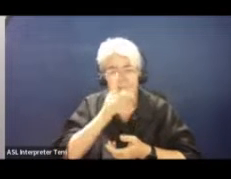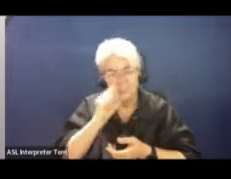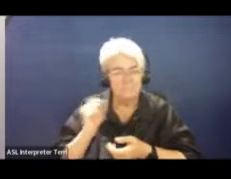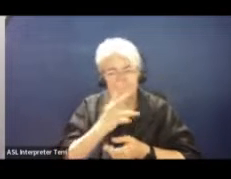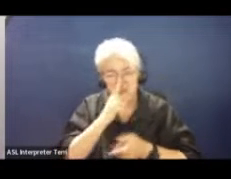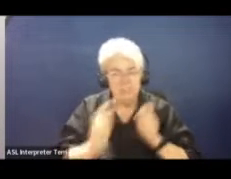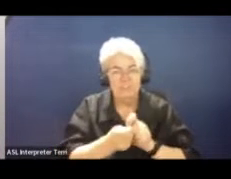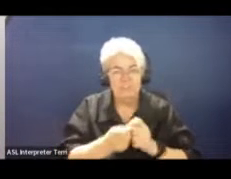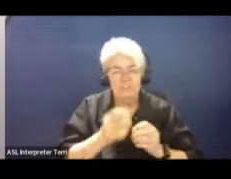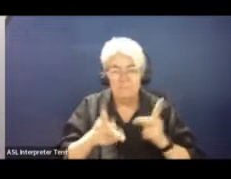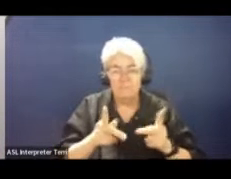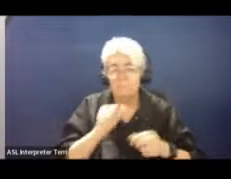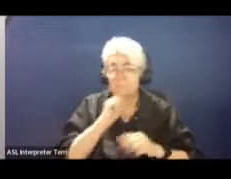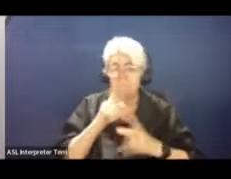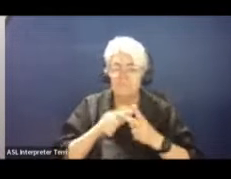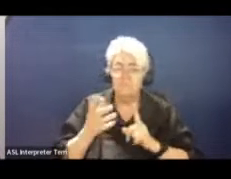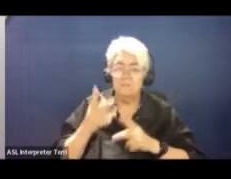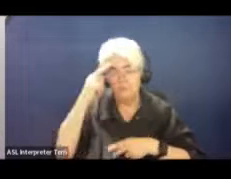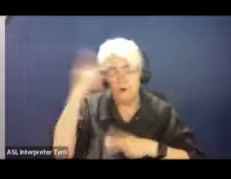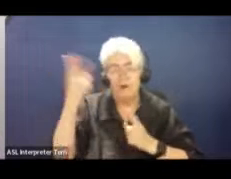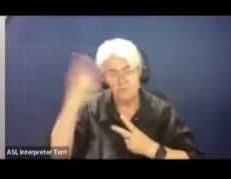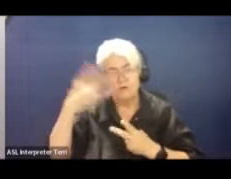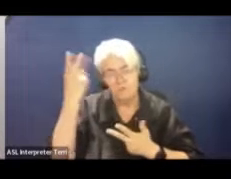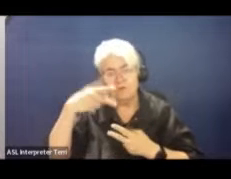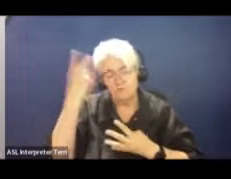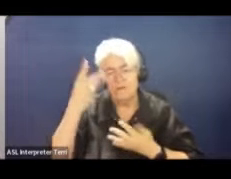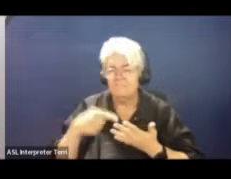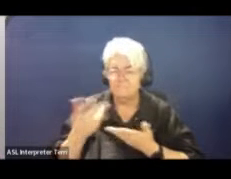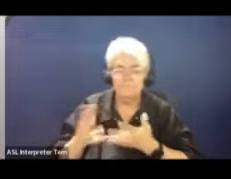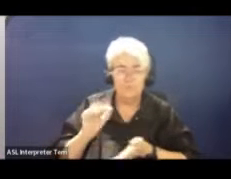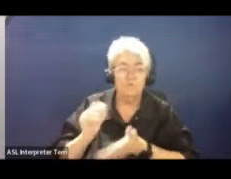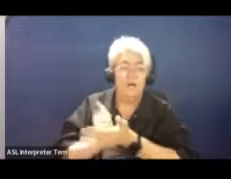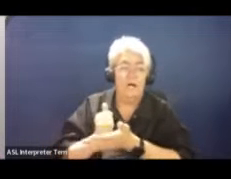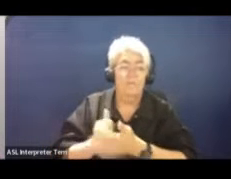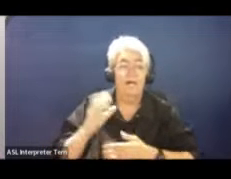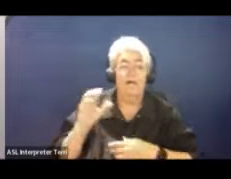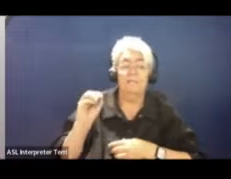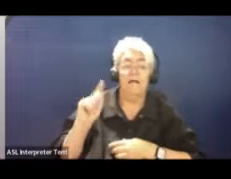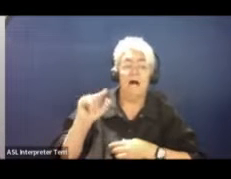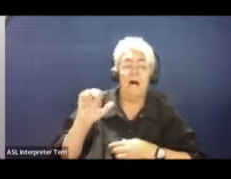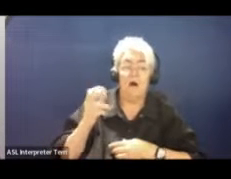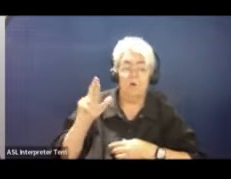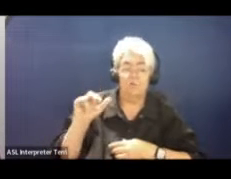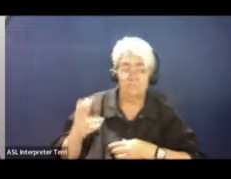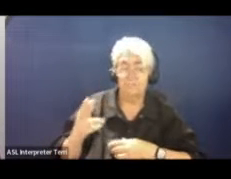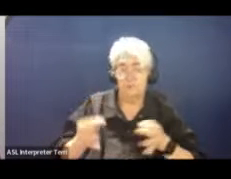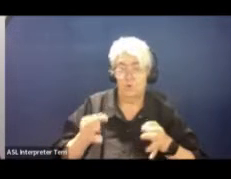shelters, Public Library's even resource centers. And this is where people who are currently experiencing being unhoused and